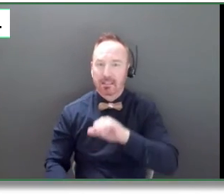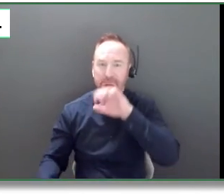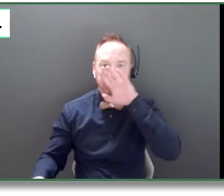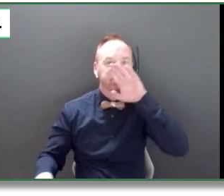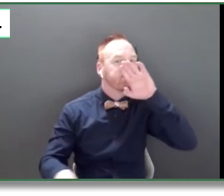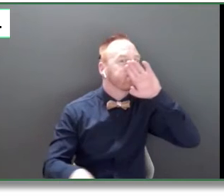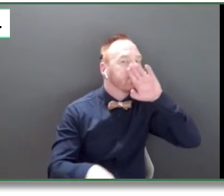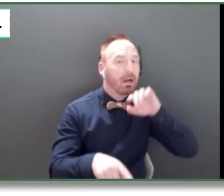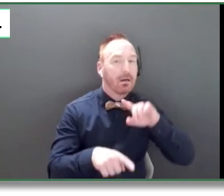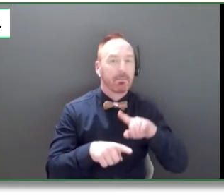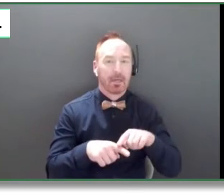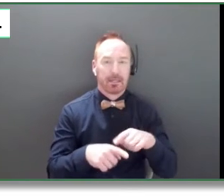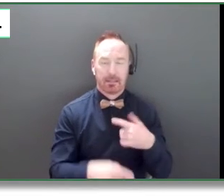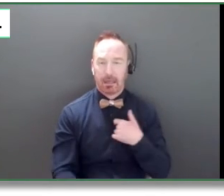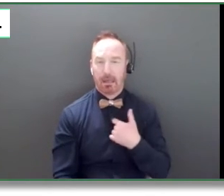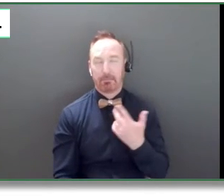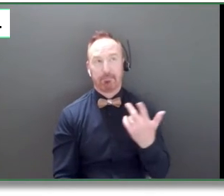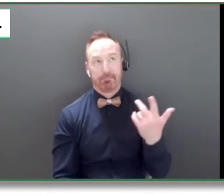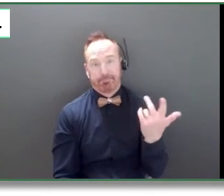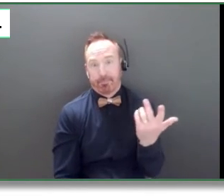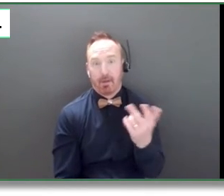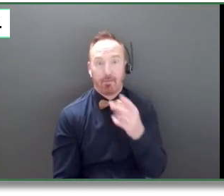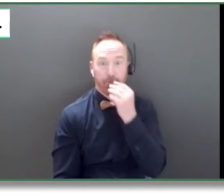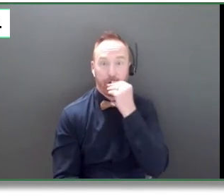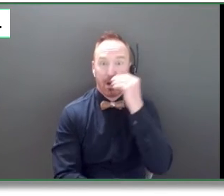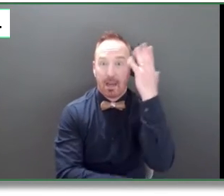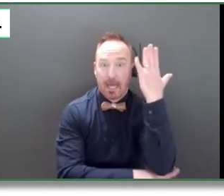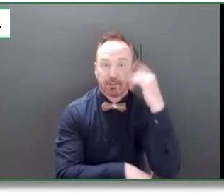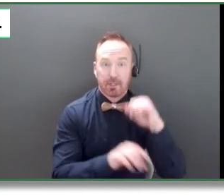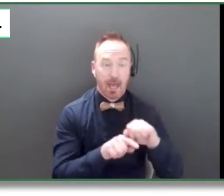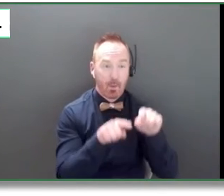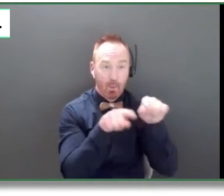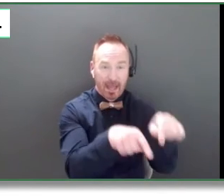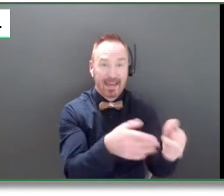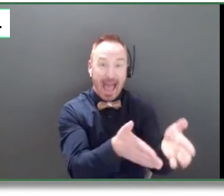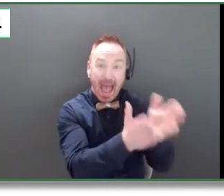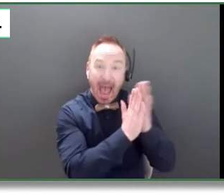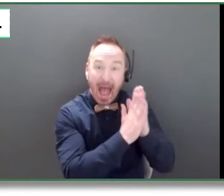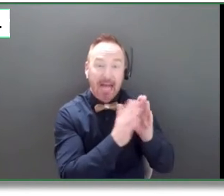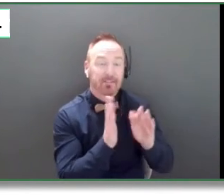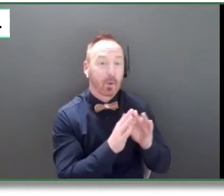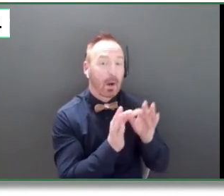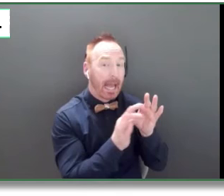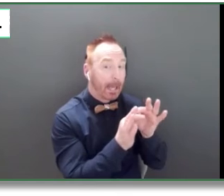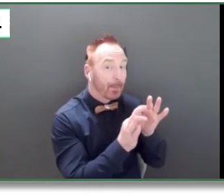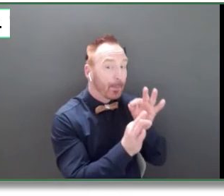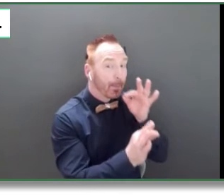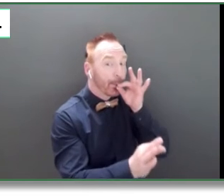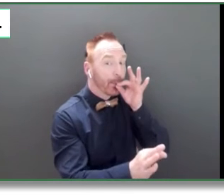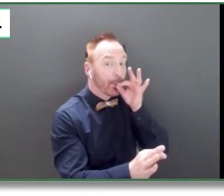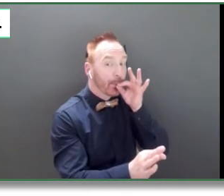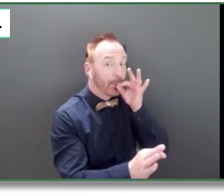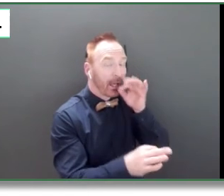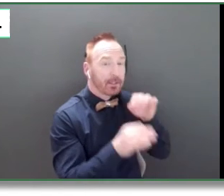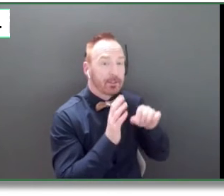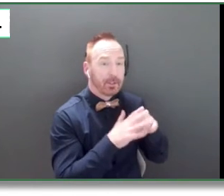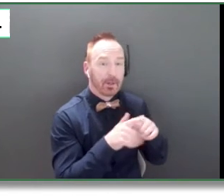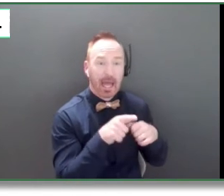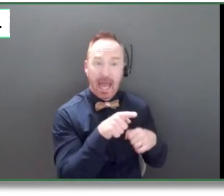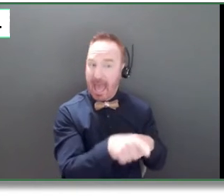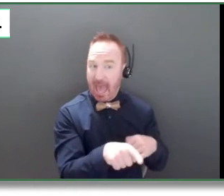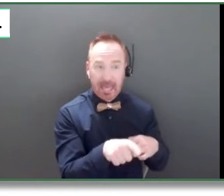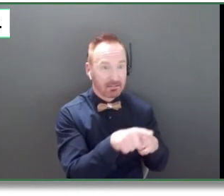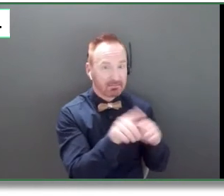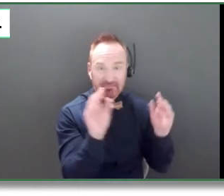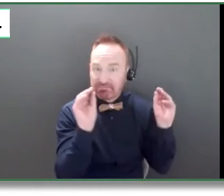lunch and I asked for a straw and the restaurant did not have a straw